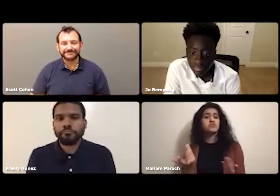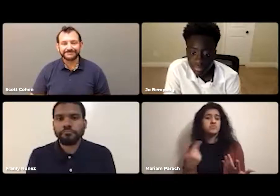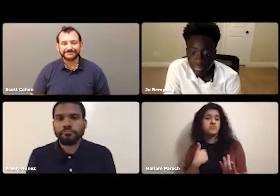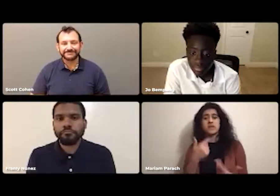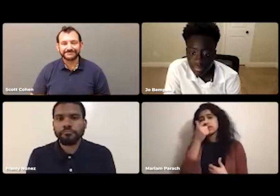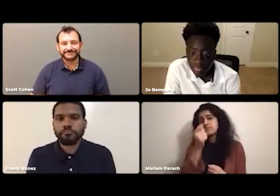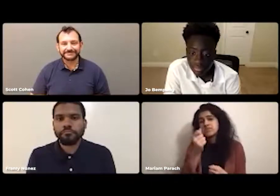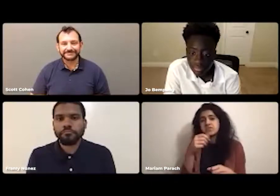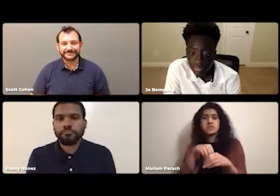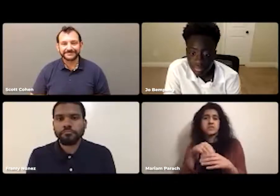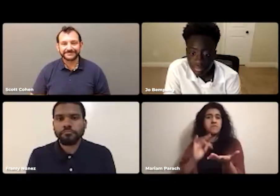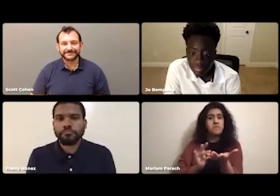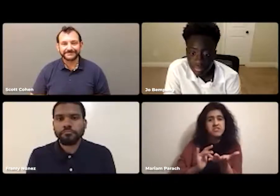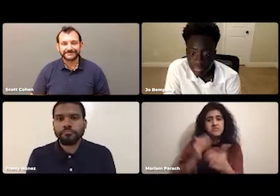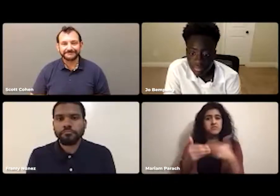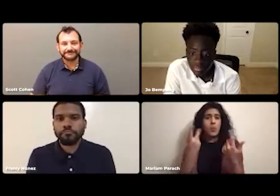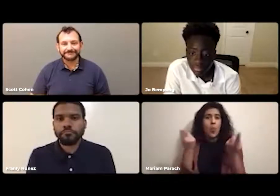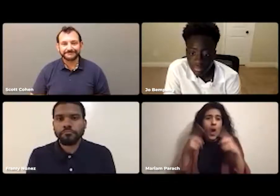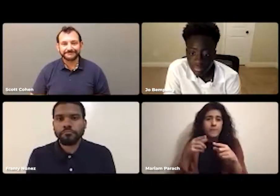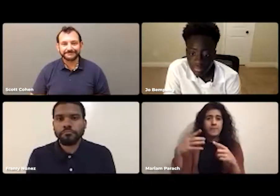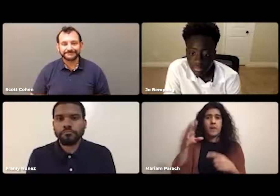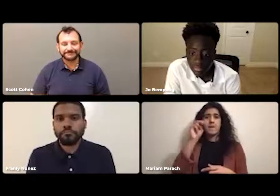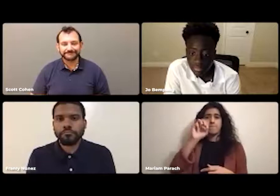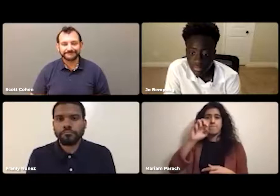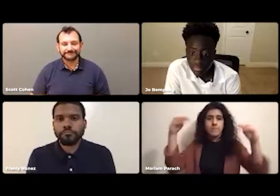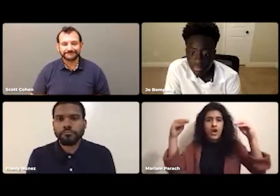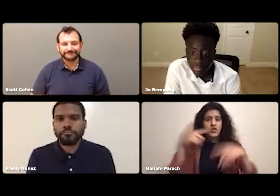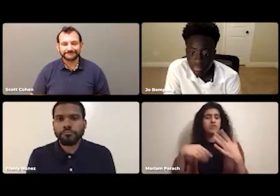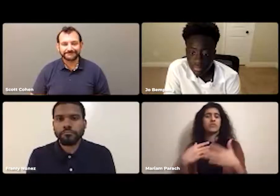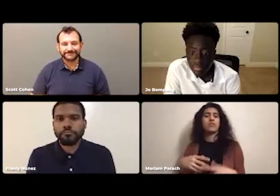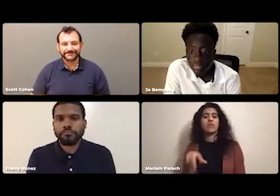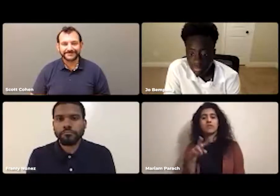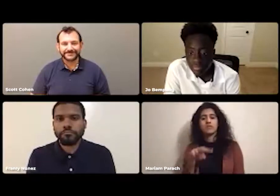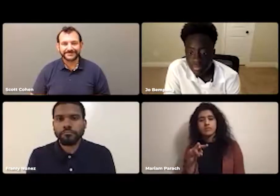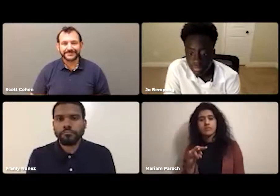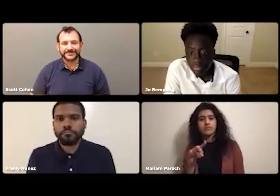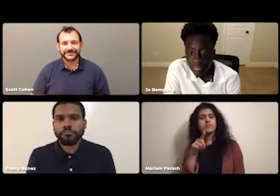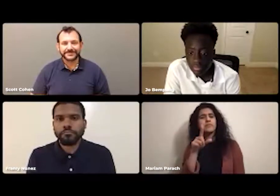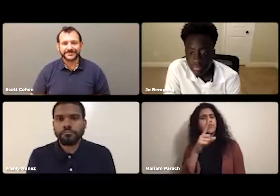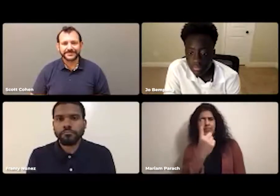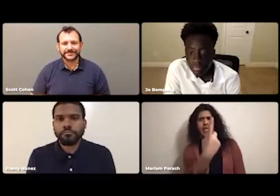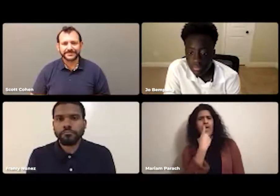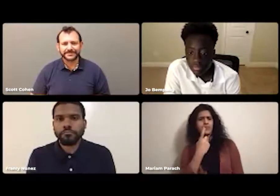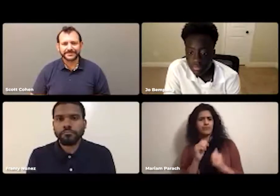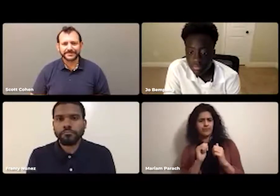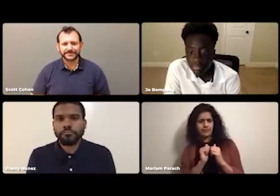I work in a lab. Here's my experience. I'm interested in pharmaceuticals and the greater market."